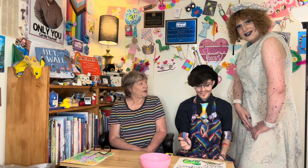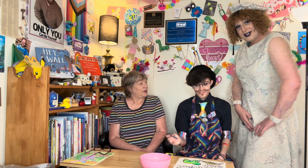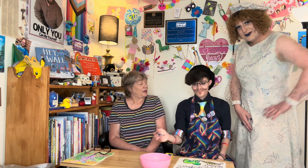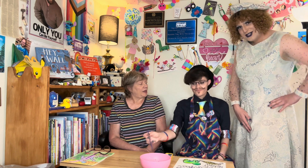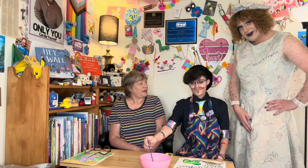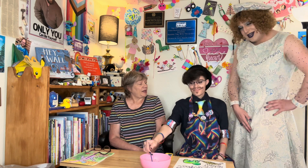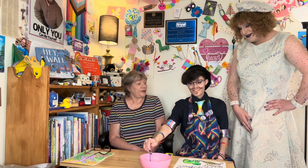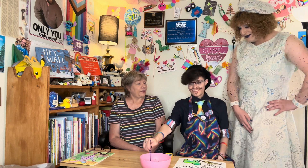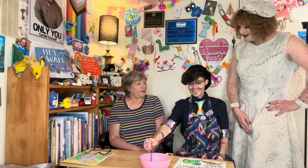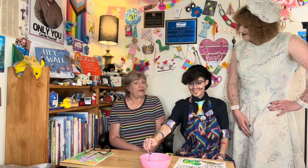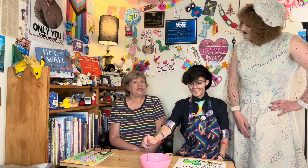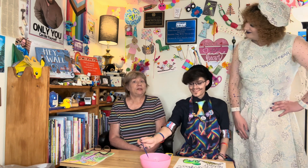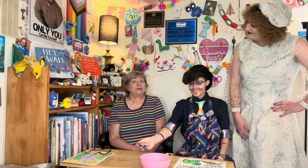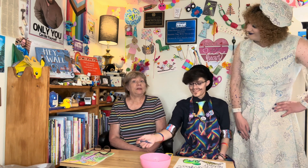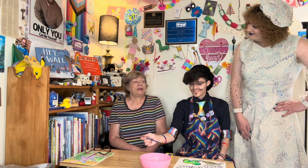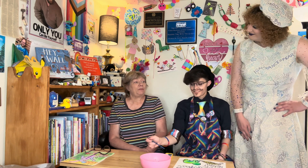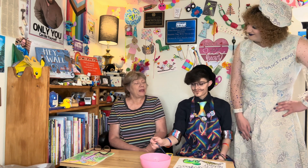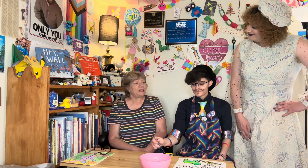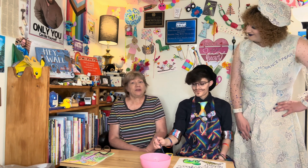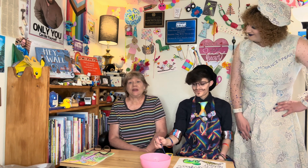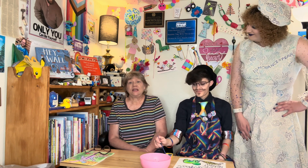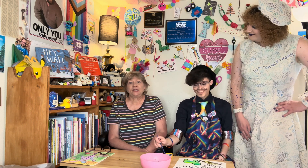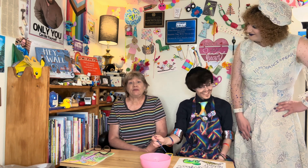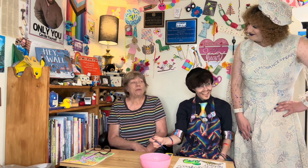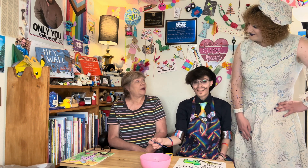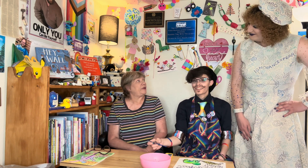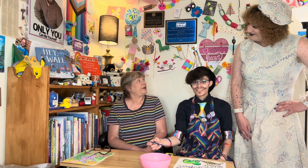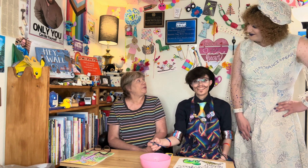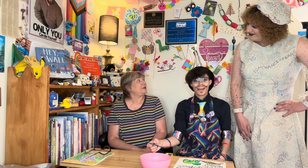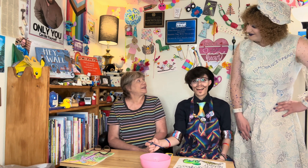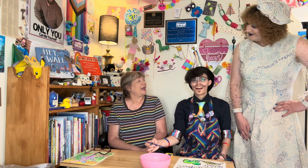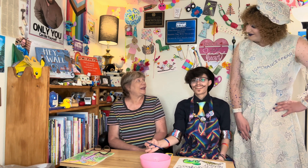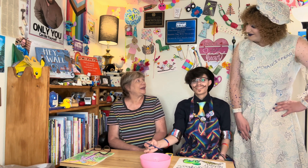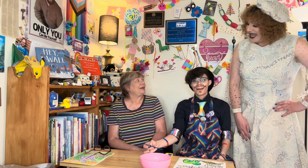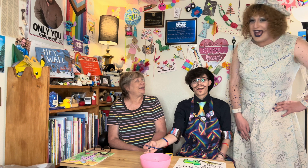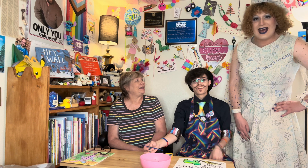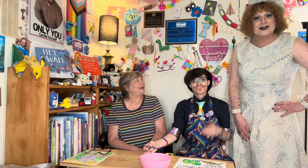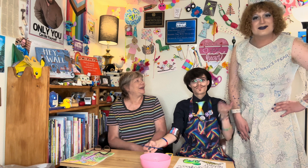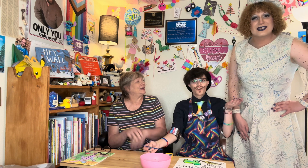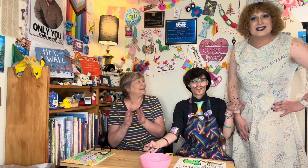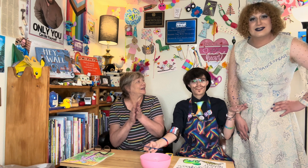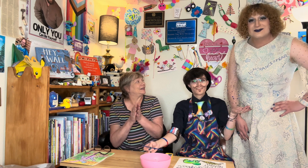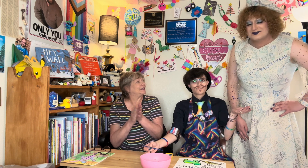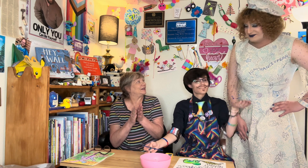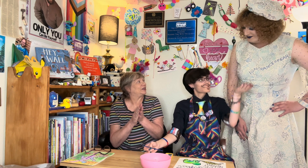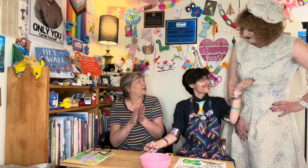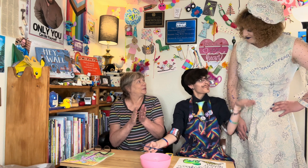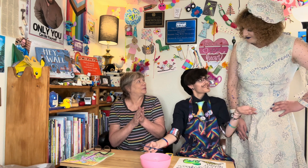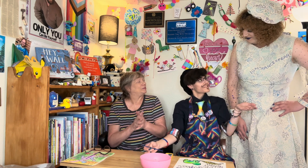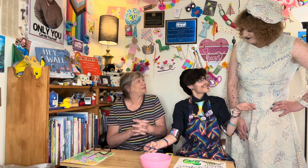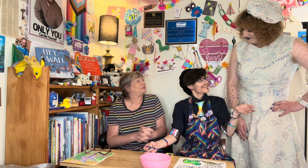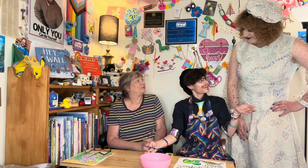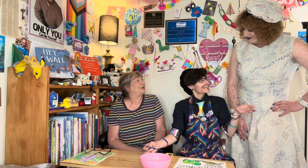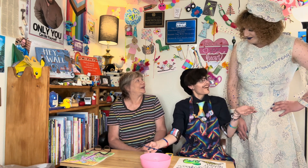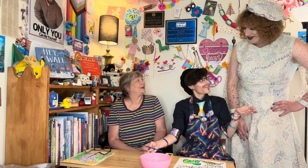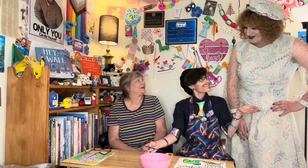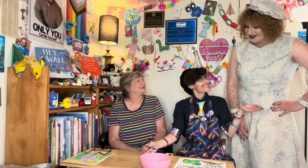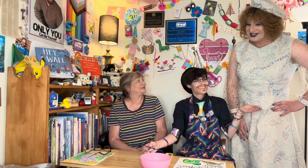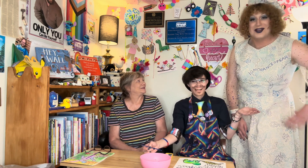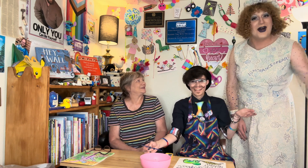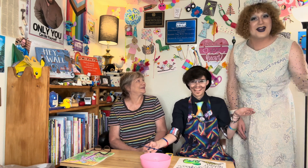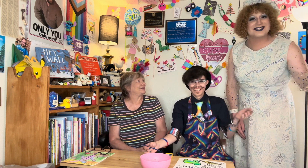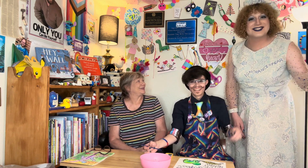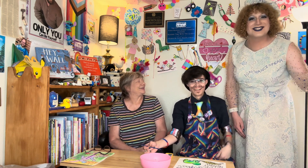for letting me show it off! BARB: Another original amazing creation from our very own Miss Cali! KAI: Sewing? Did someone mention sewing? Art? CALI: Art?